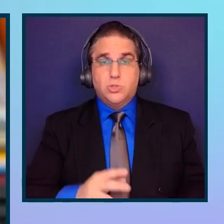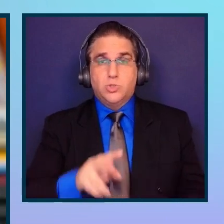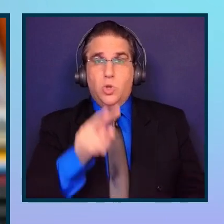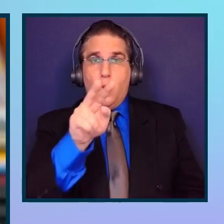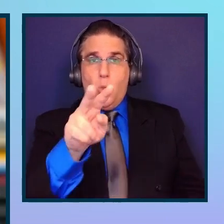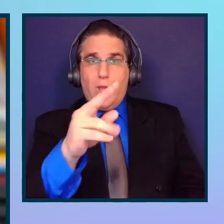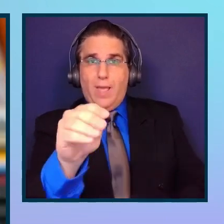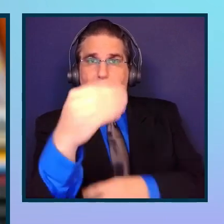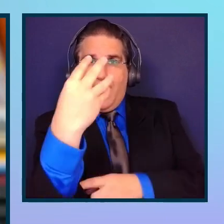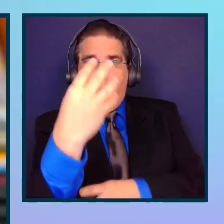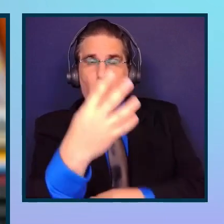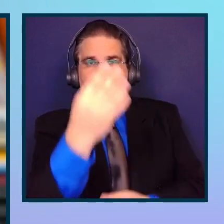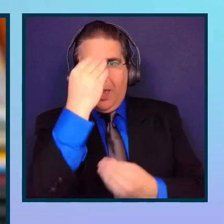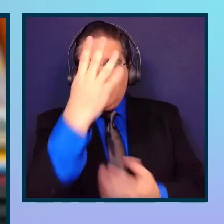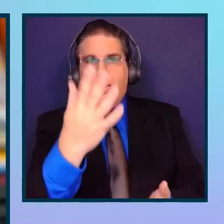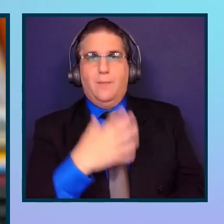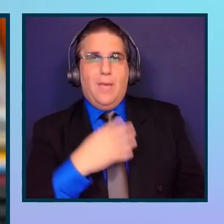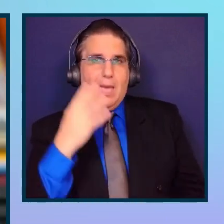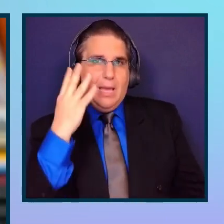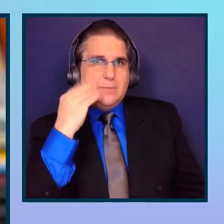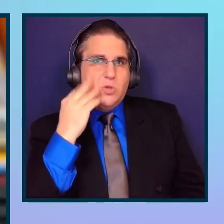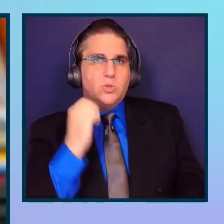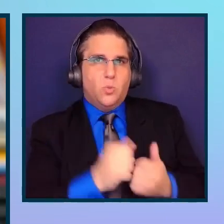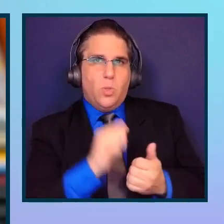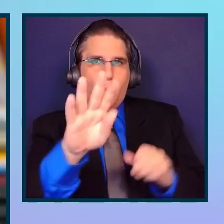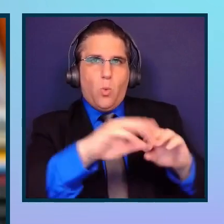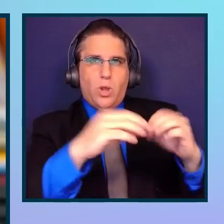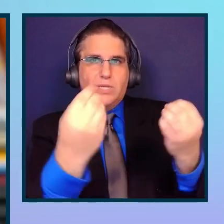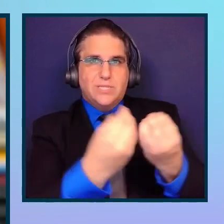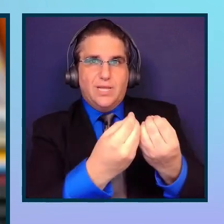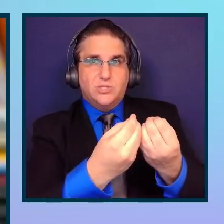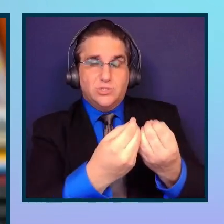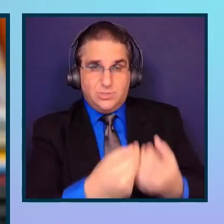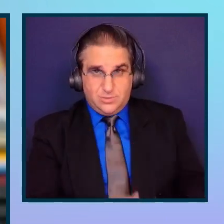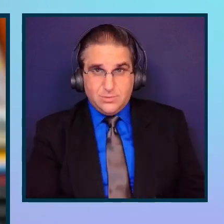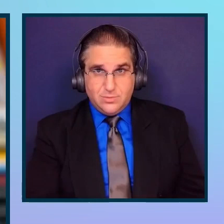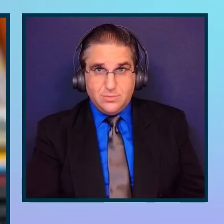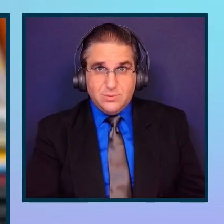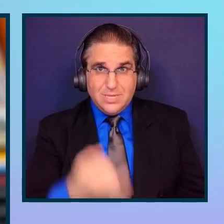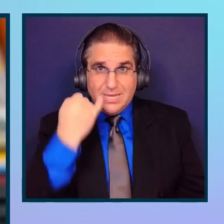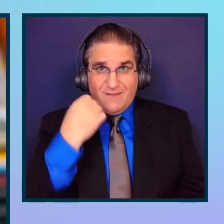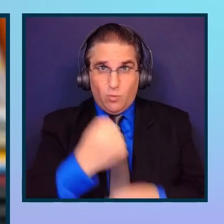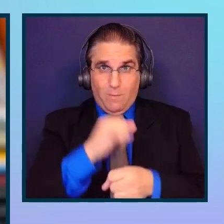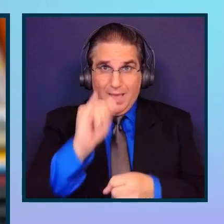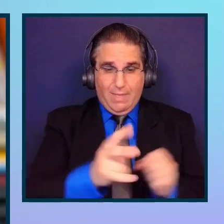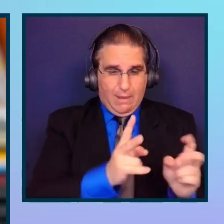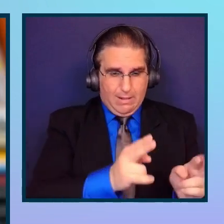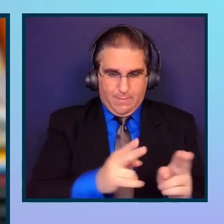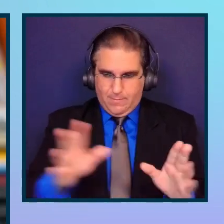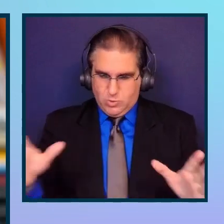of what it is like to deal with your organization. And it will speak for itself and start to share that.